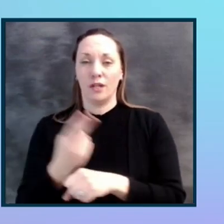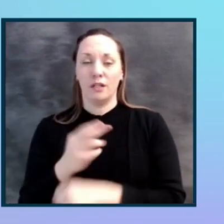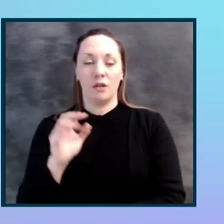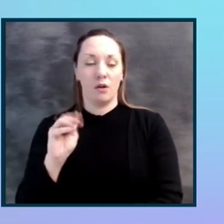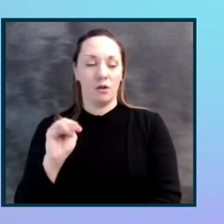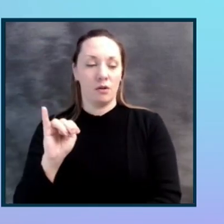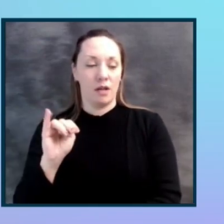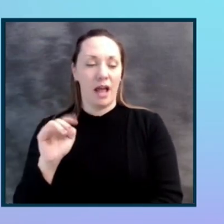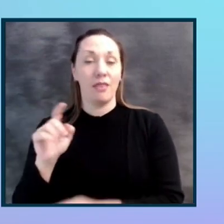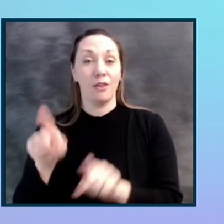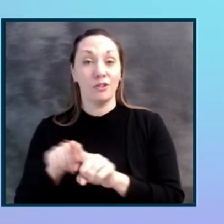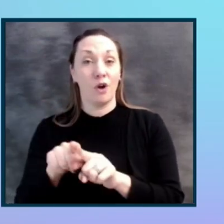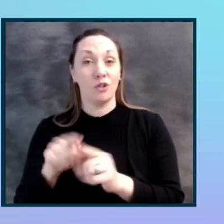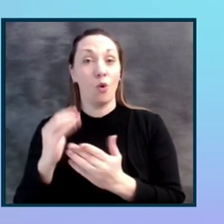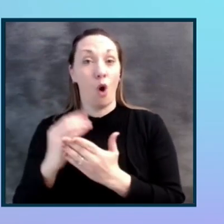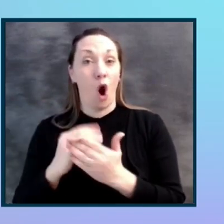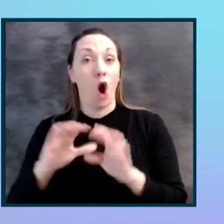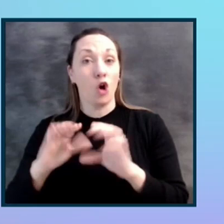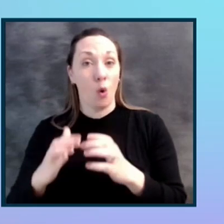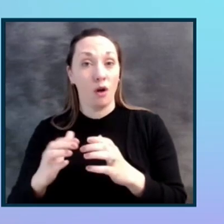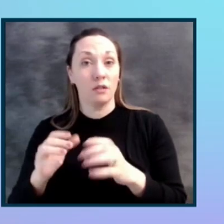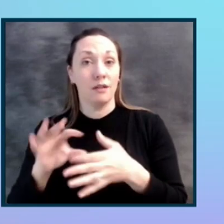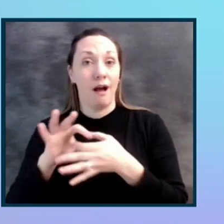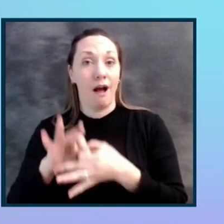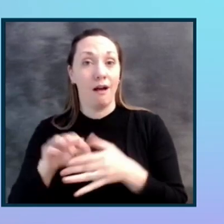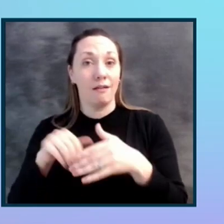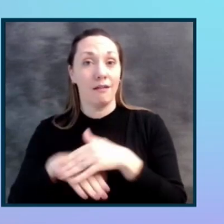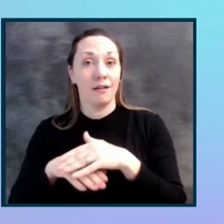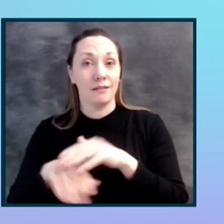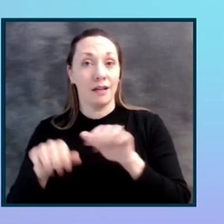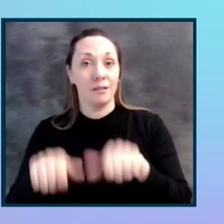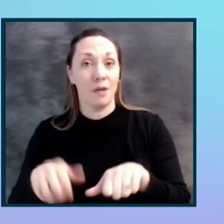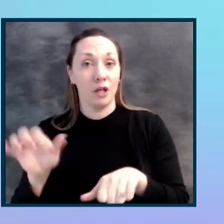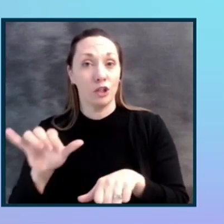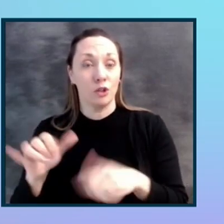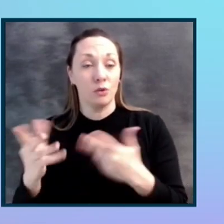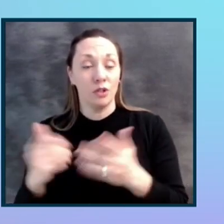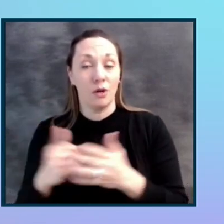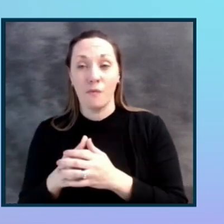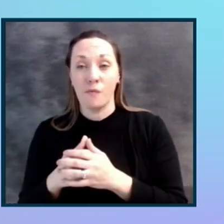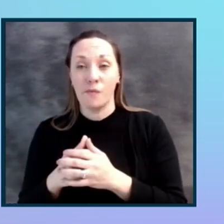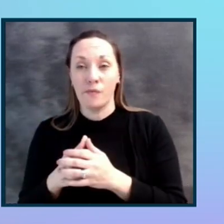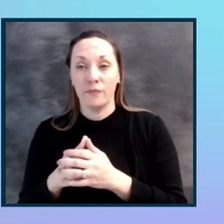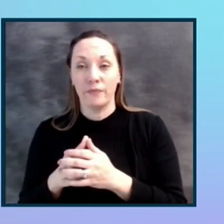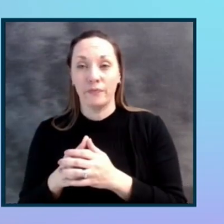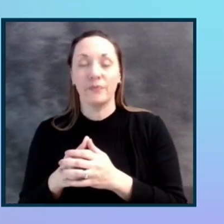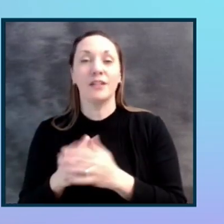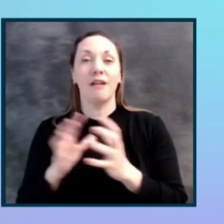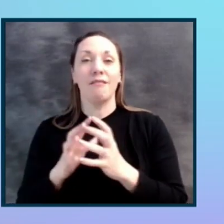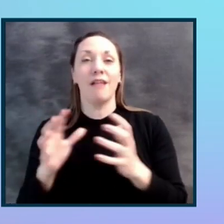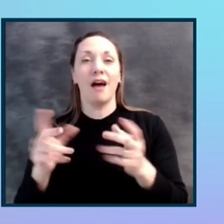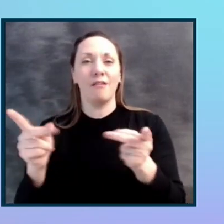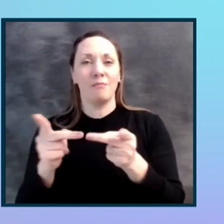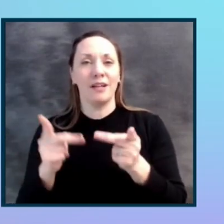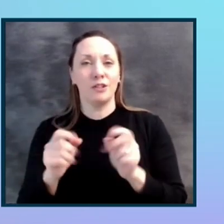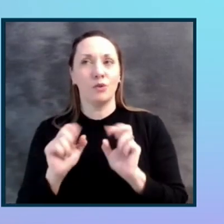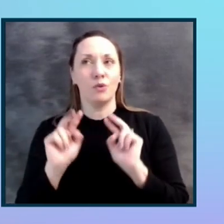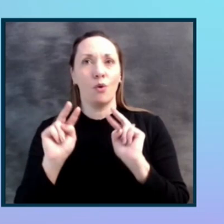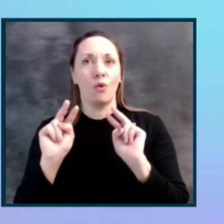a course on accessibility as well which is correct. Okay, interesting. So yeah, there's a lot of places you can go and look, and as I've said before,